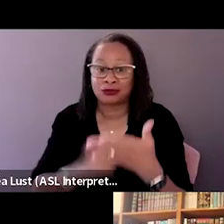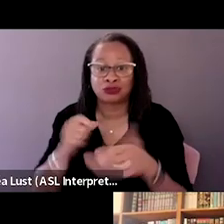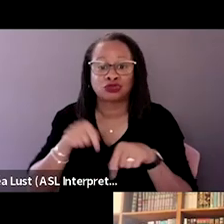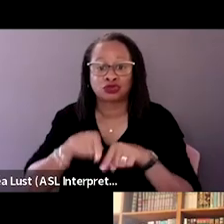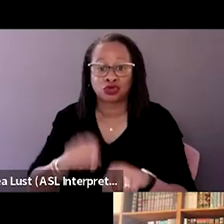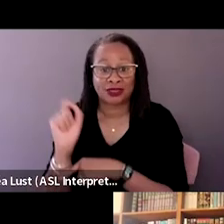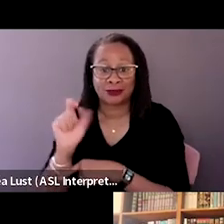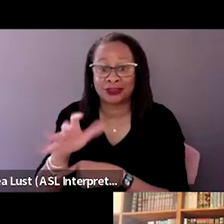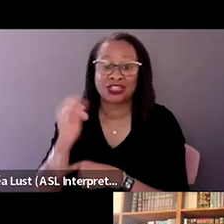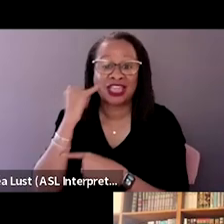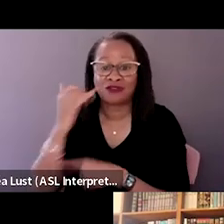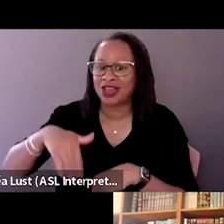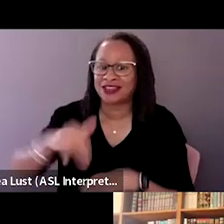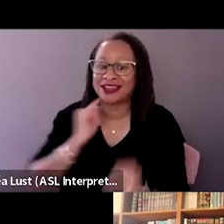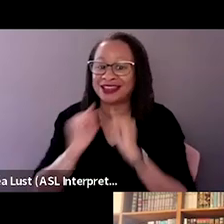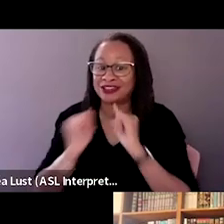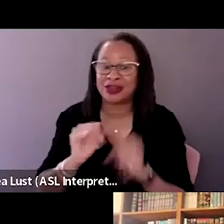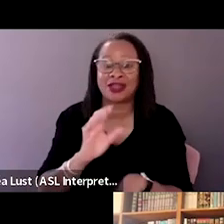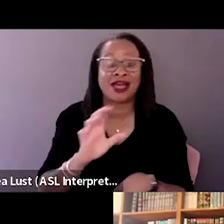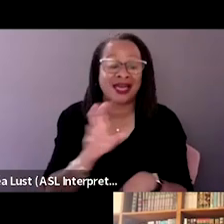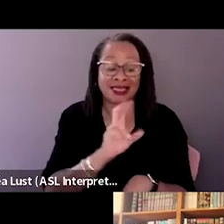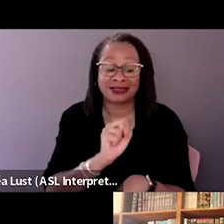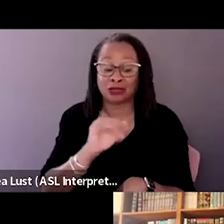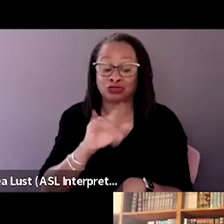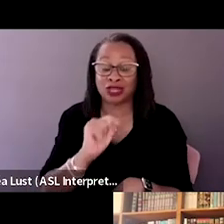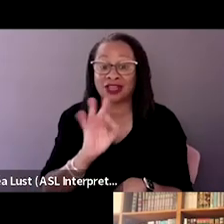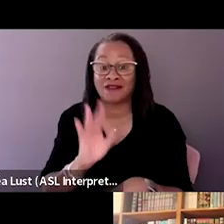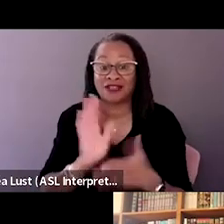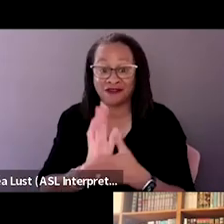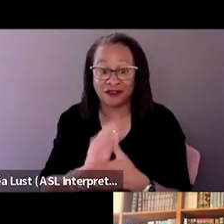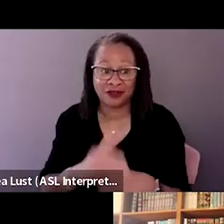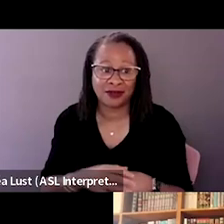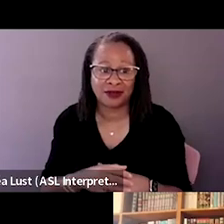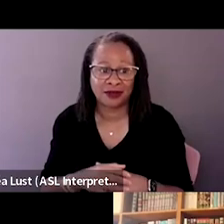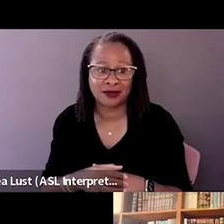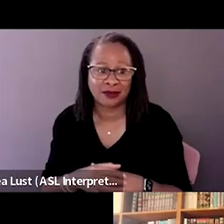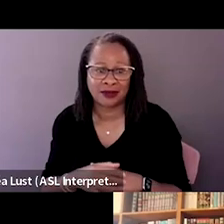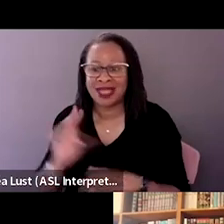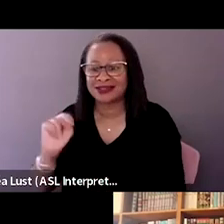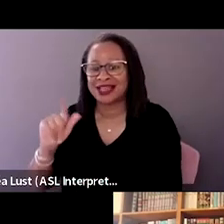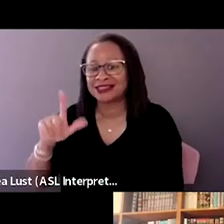the subjects of the film yet. So I think Natalie, from your experience, what's the role of the treatment?